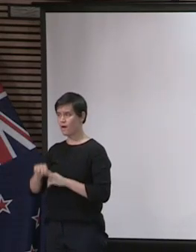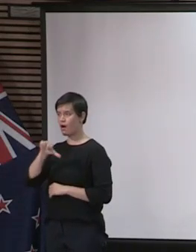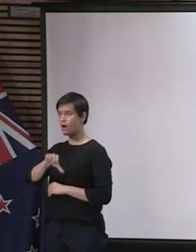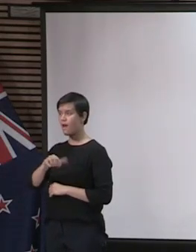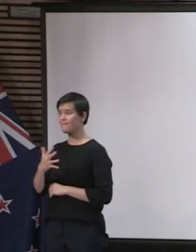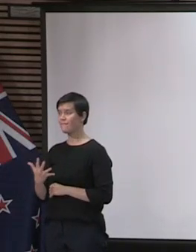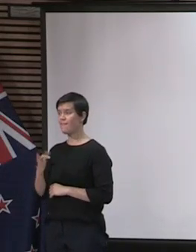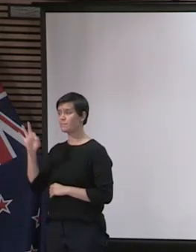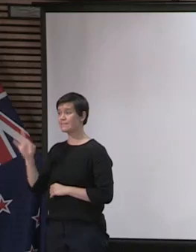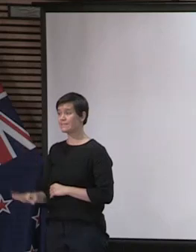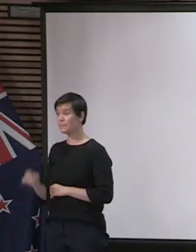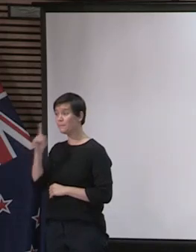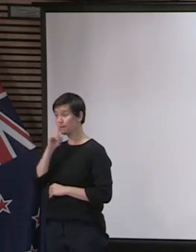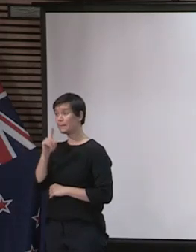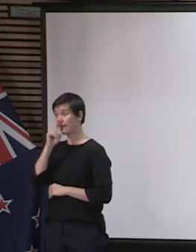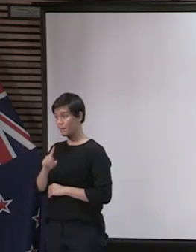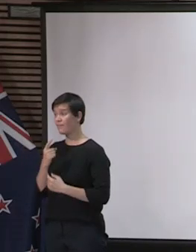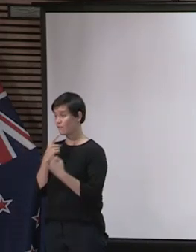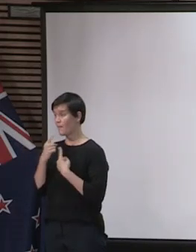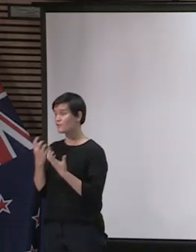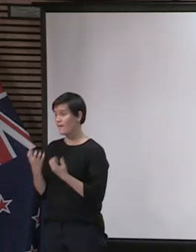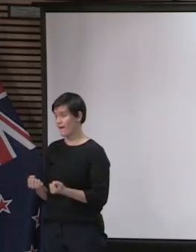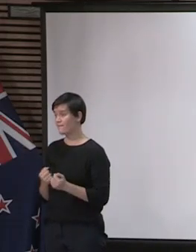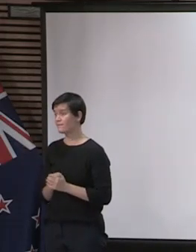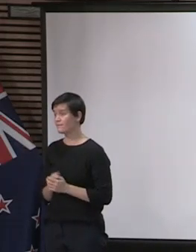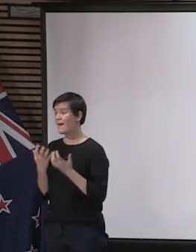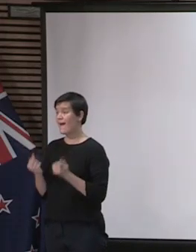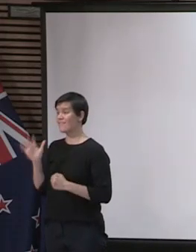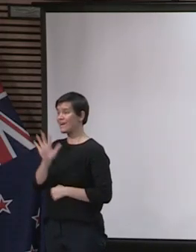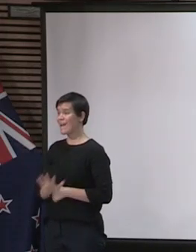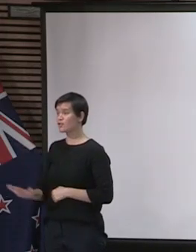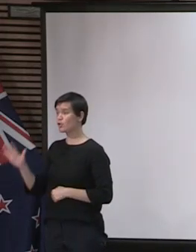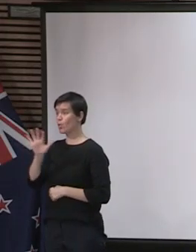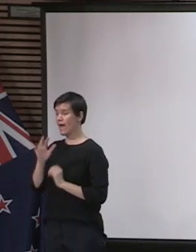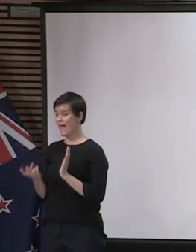high. I won't guess other than to say it is well over 95% and